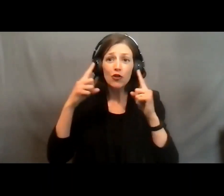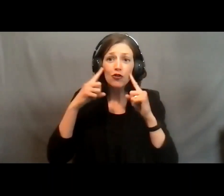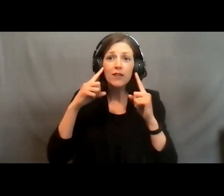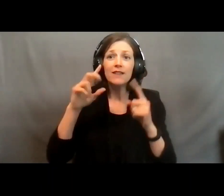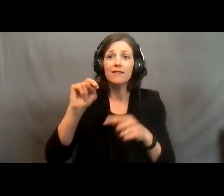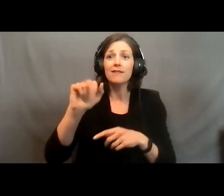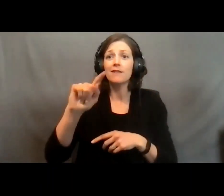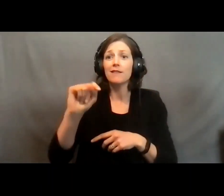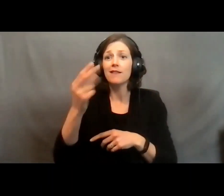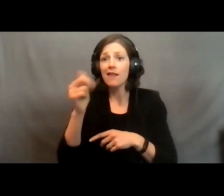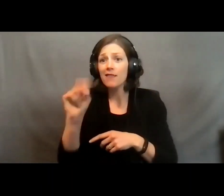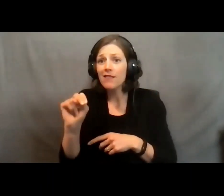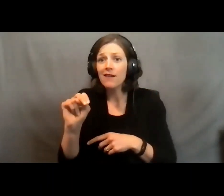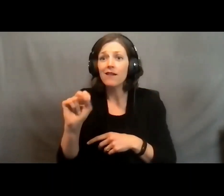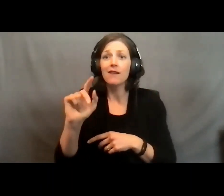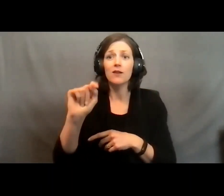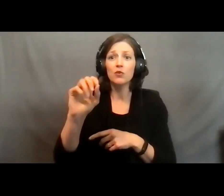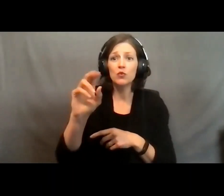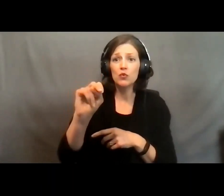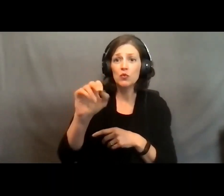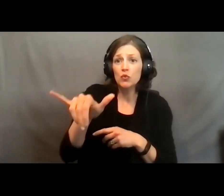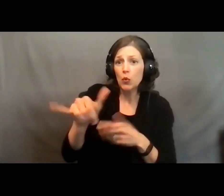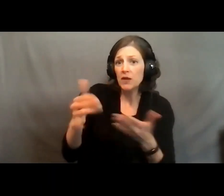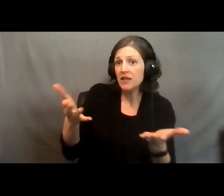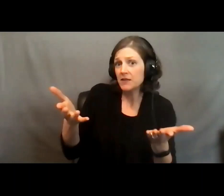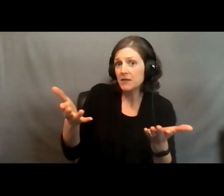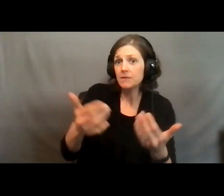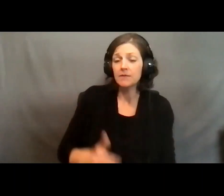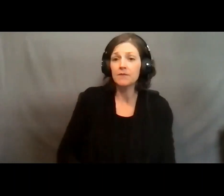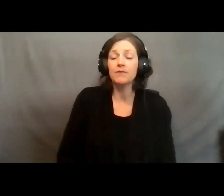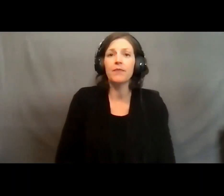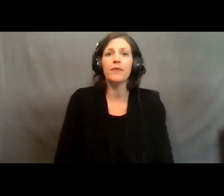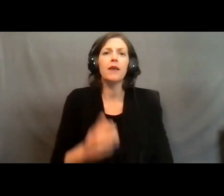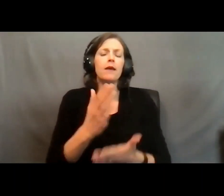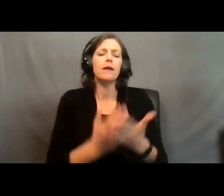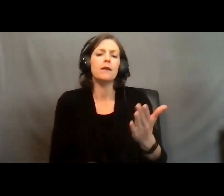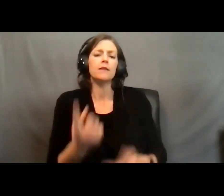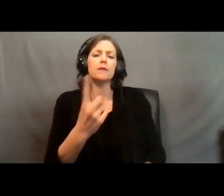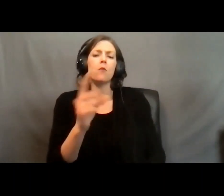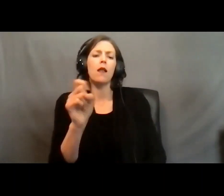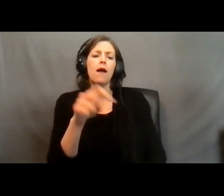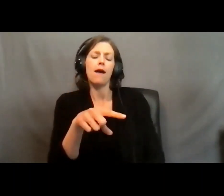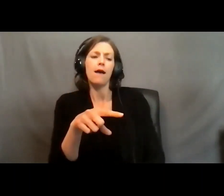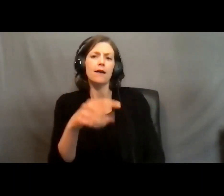Someone asked 13:31:20 whether there are subjective